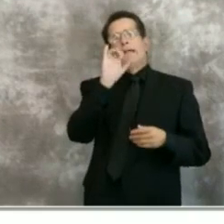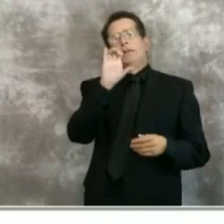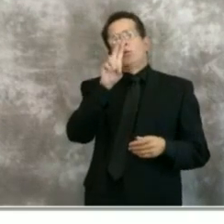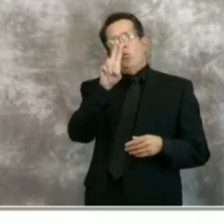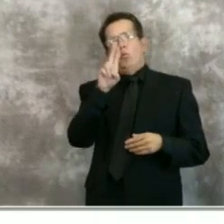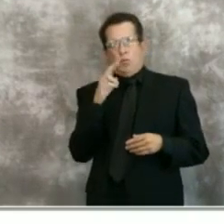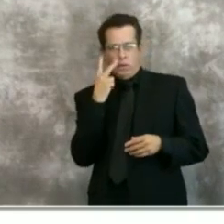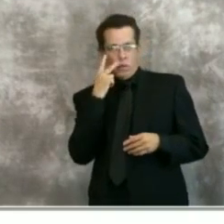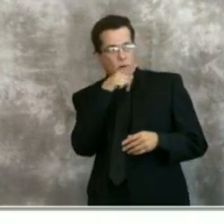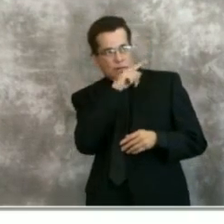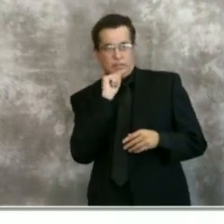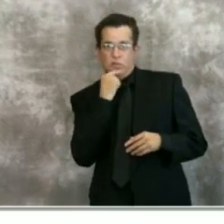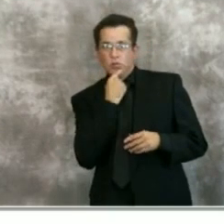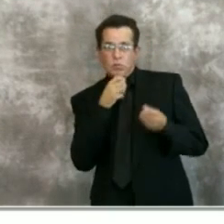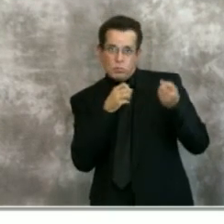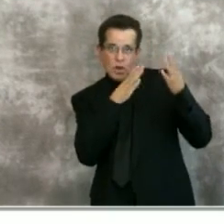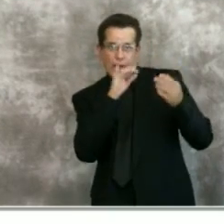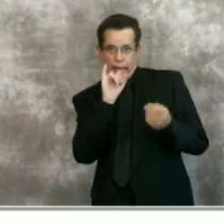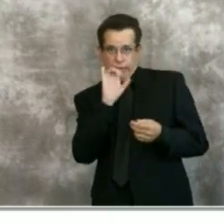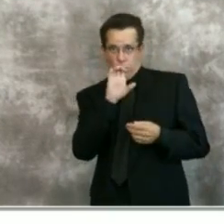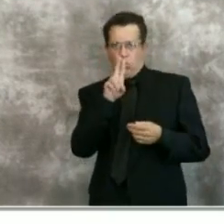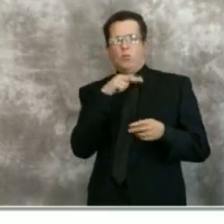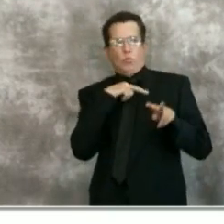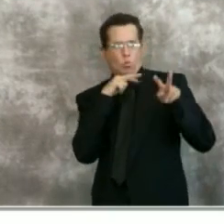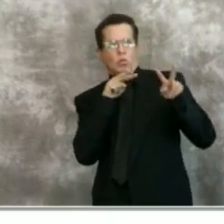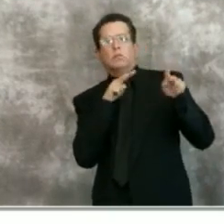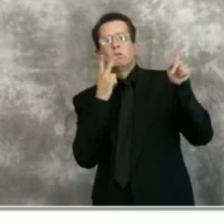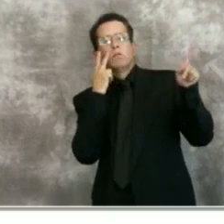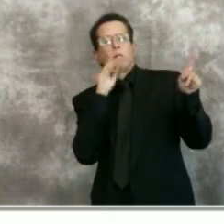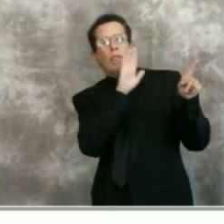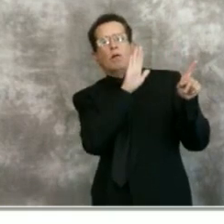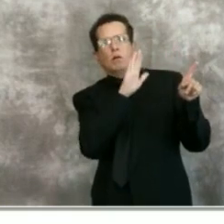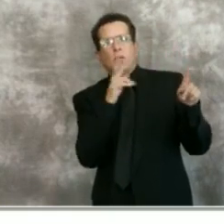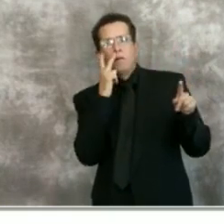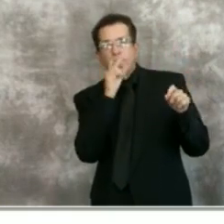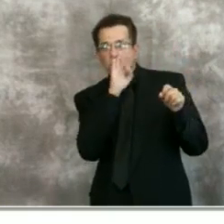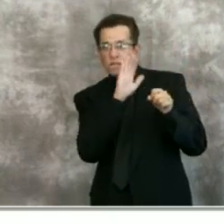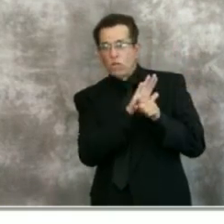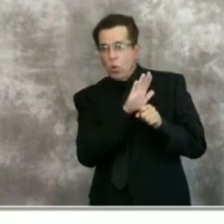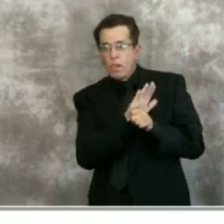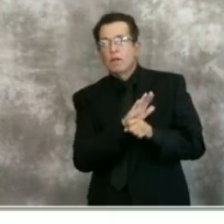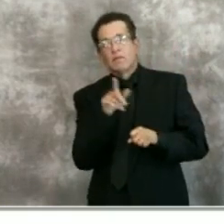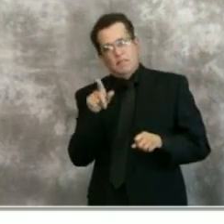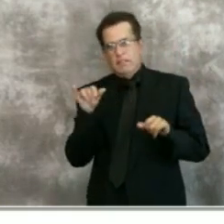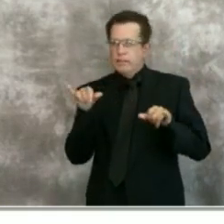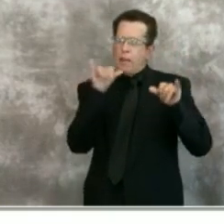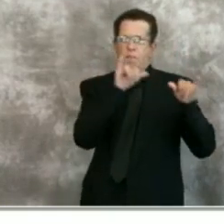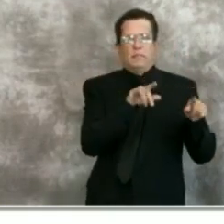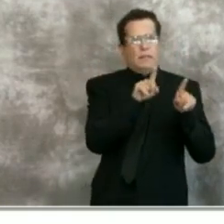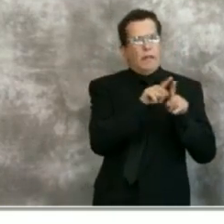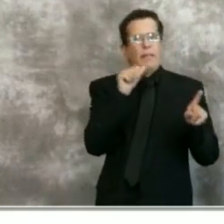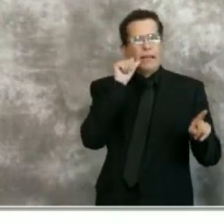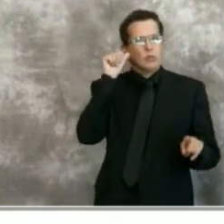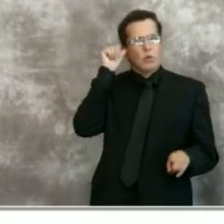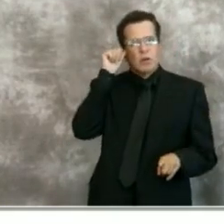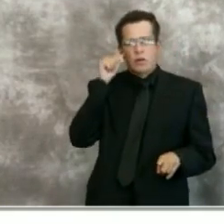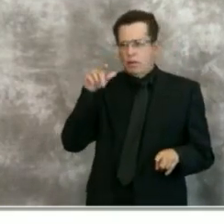WE CONTINUE TO MONITOR THESE NUMBERS WITH GREAT INTEREST AND THEN OUR NEXT FRONT OF THE RACE YOU CAPACITY AGAIN COVID-RELATED ICE YEARS ON THE